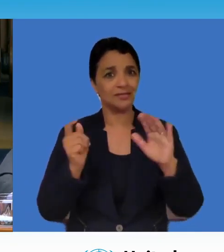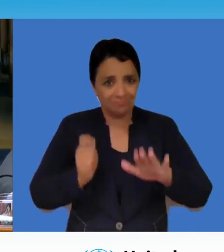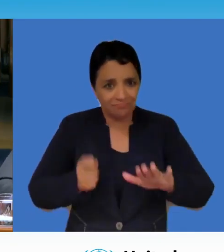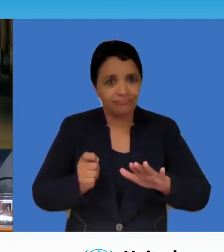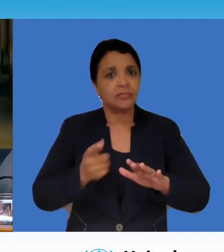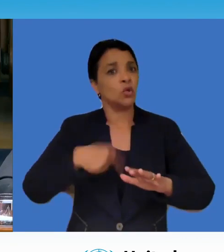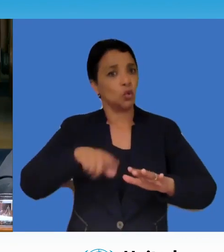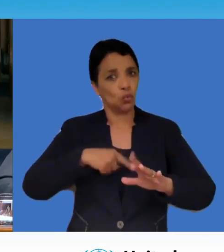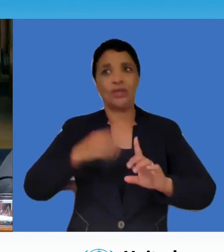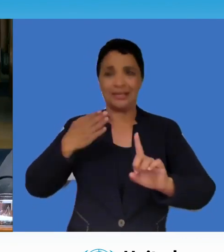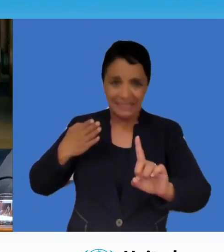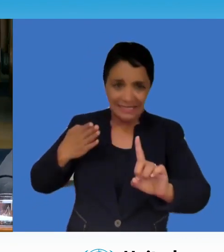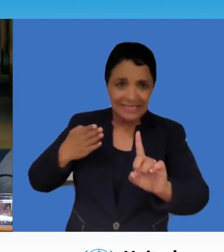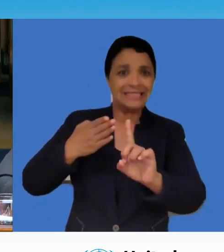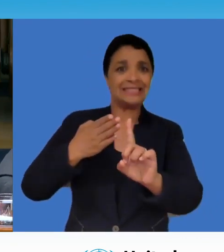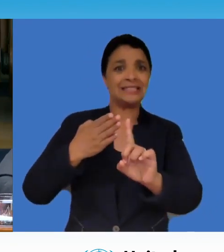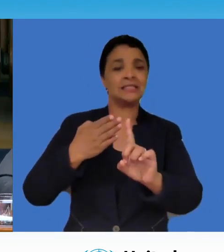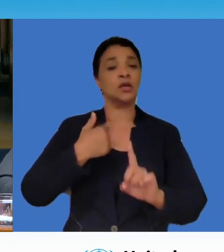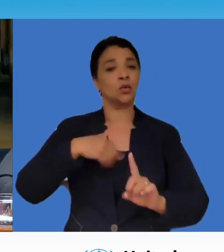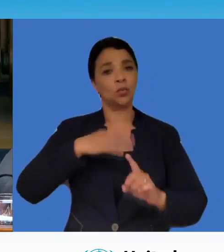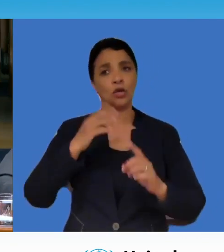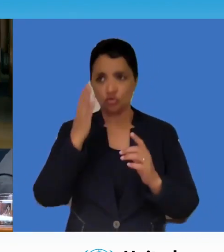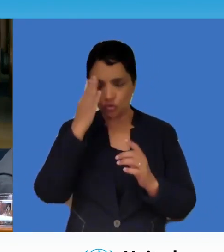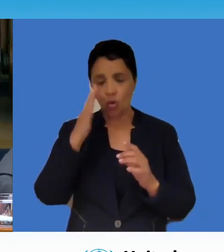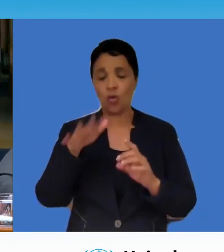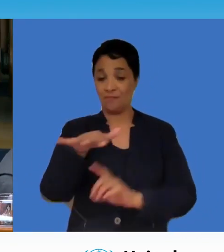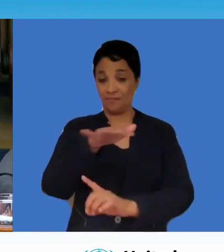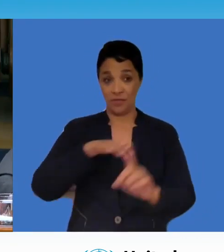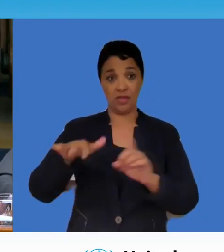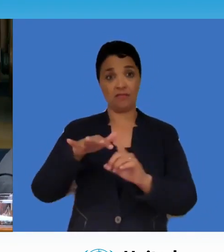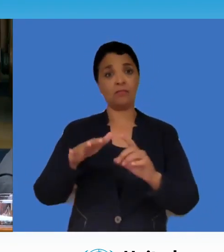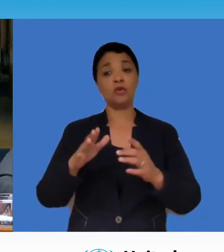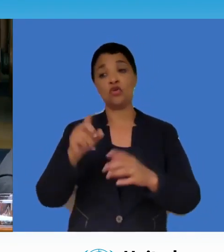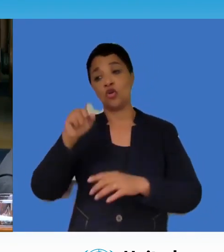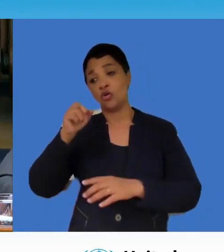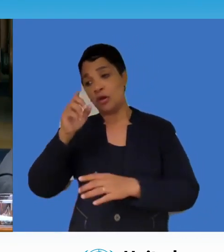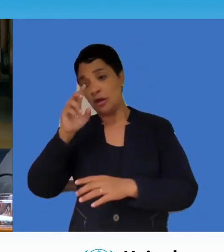what we're continuously striving for which is to try to ensure that we have an environment where